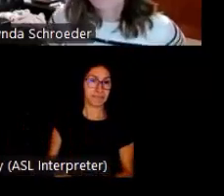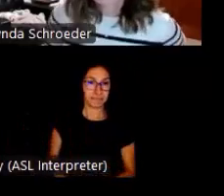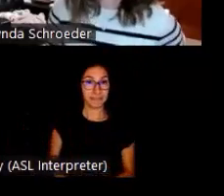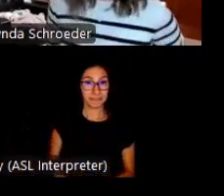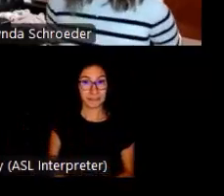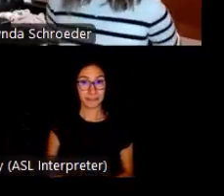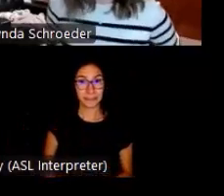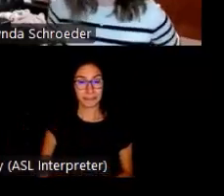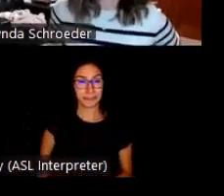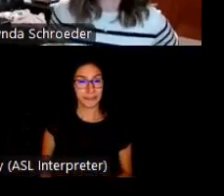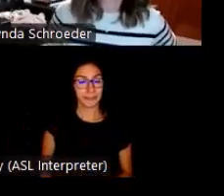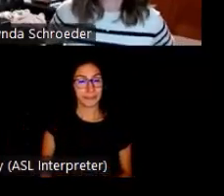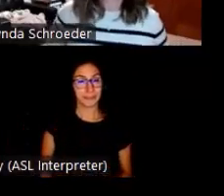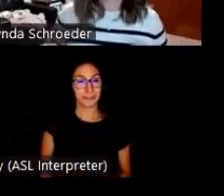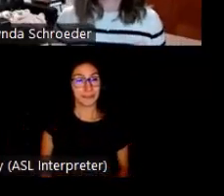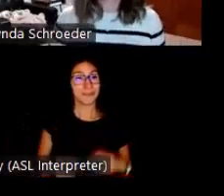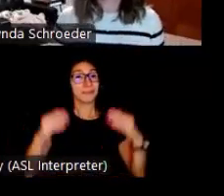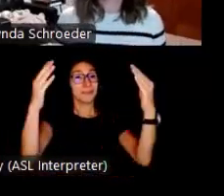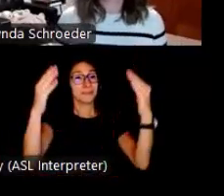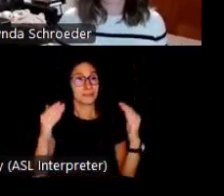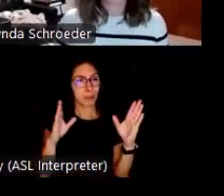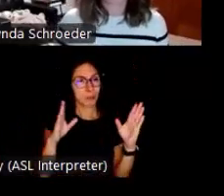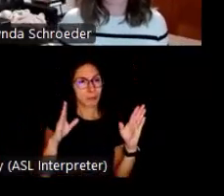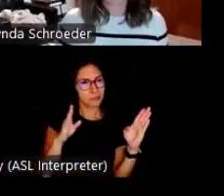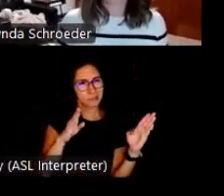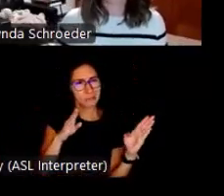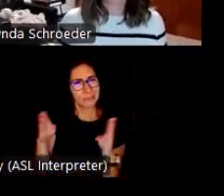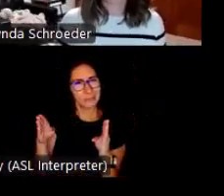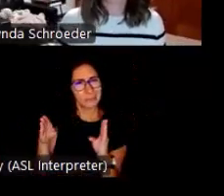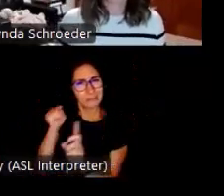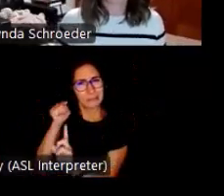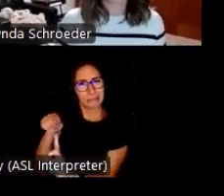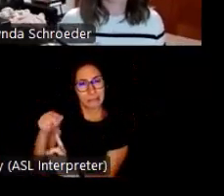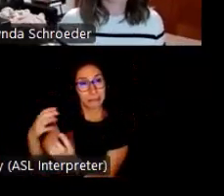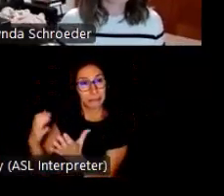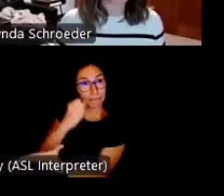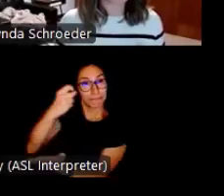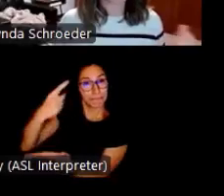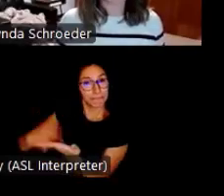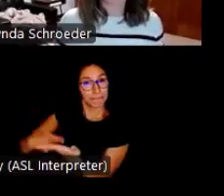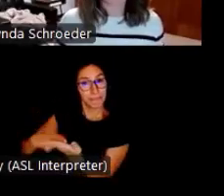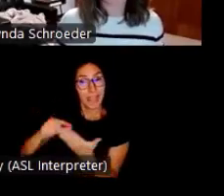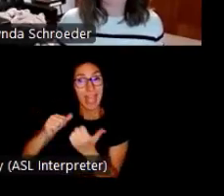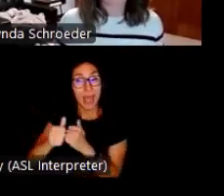Now, I want to shift gears just a little bit and talk about how you can do this work effectively in rural spaces.